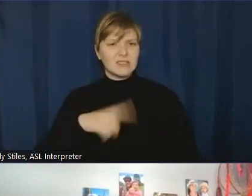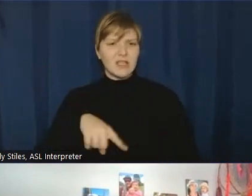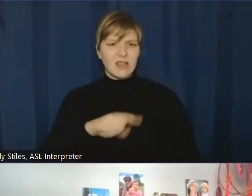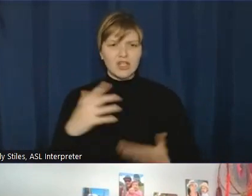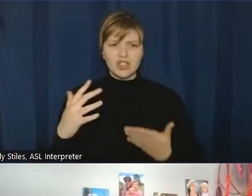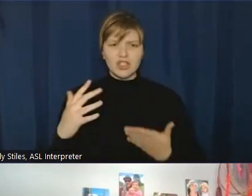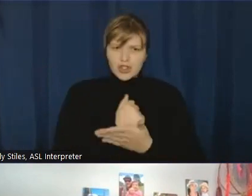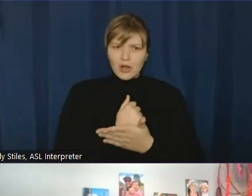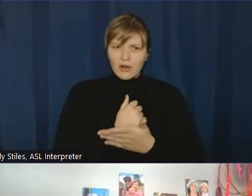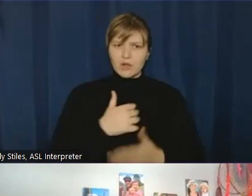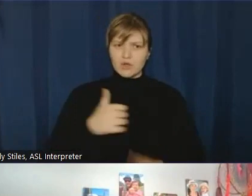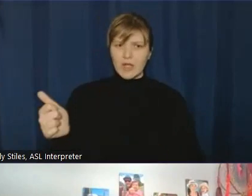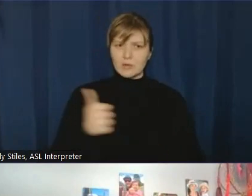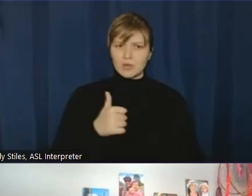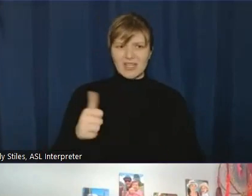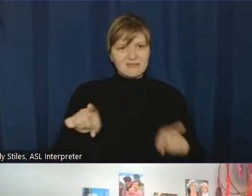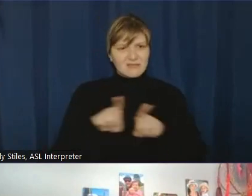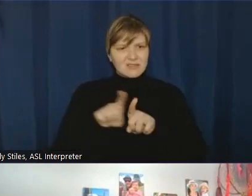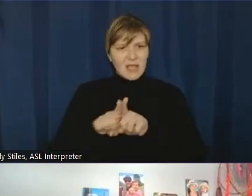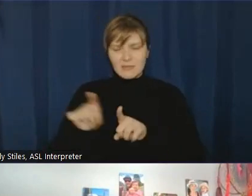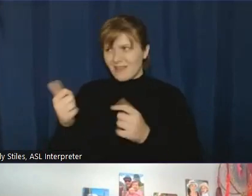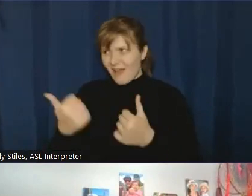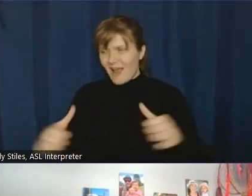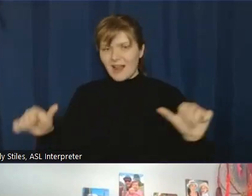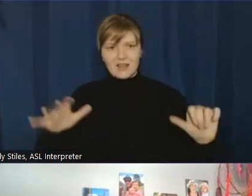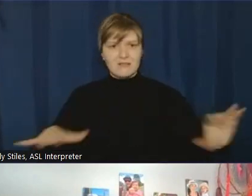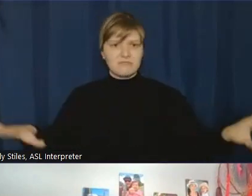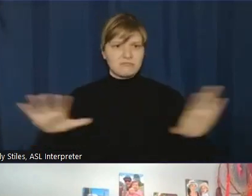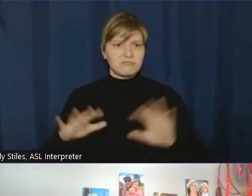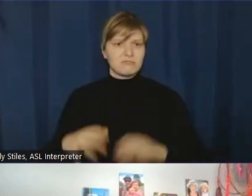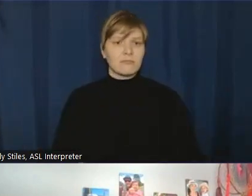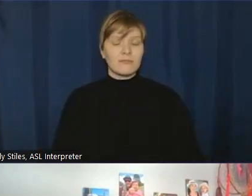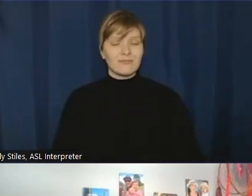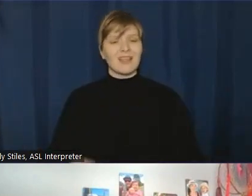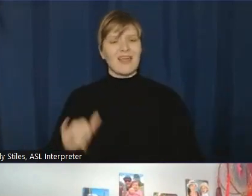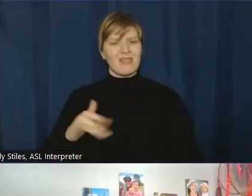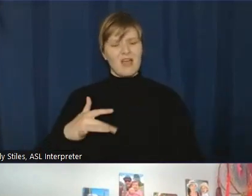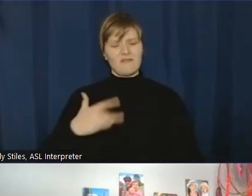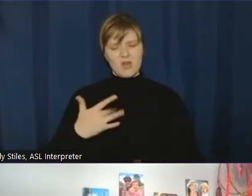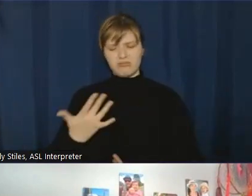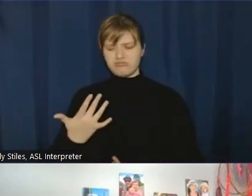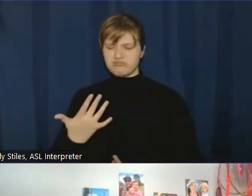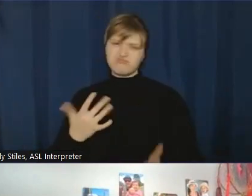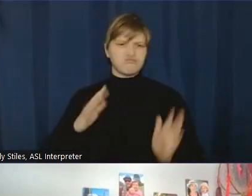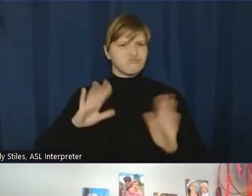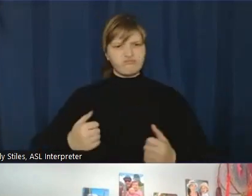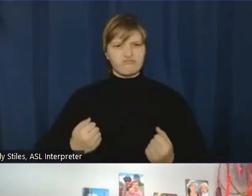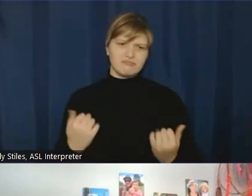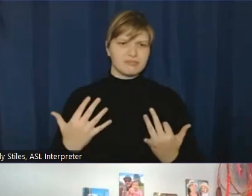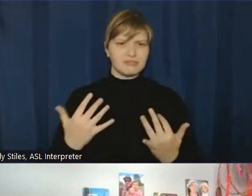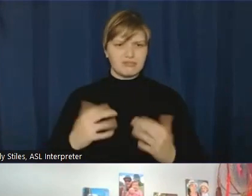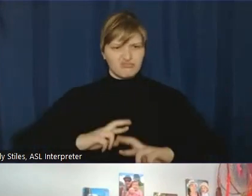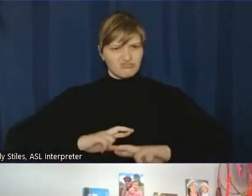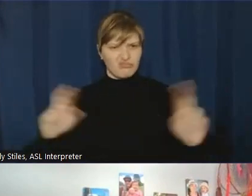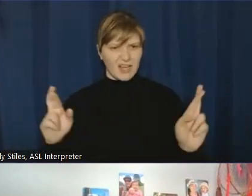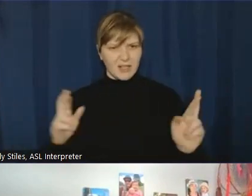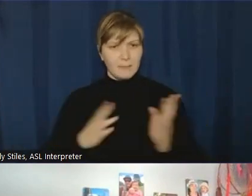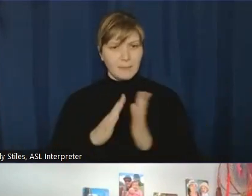as much as anybody. And I think in a lot of ways that motivated us too, to say that we could do it. But that was one barrier that we had,